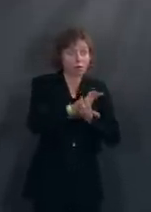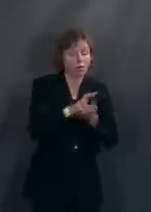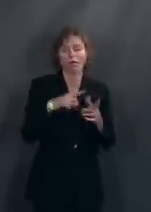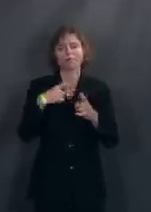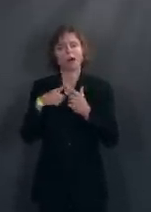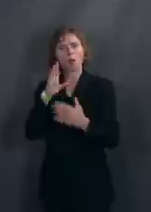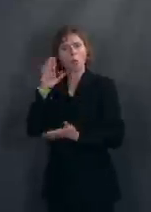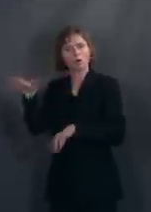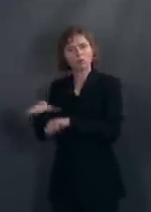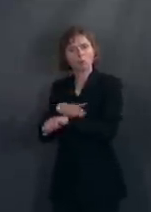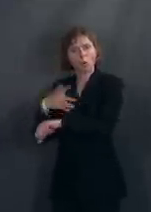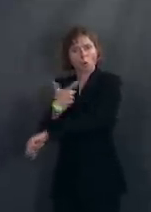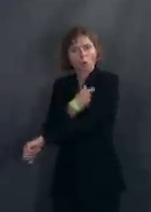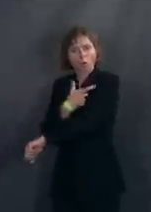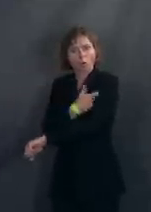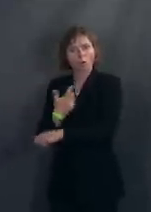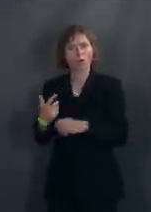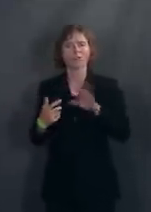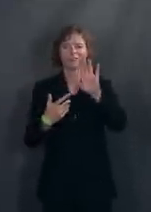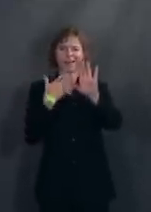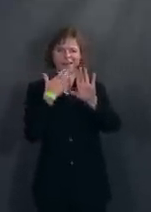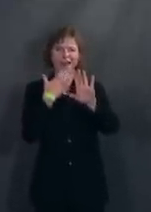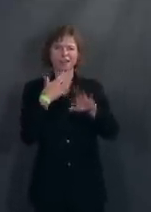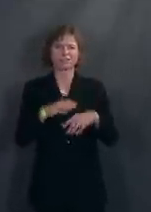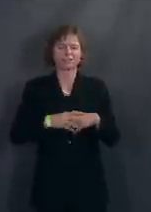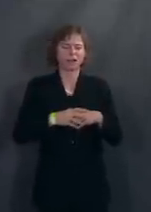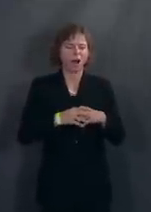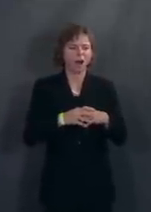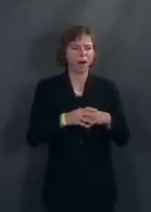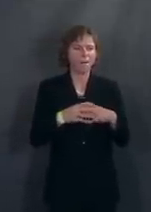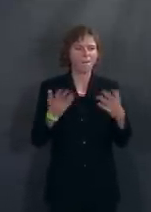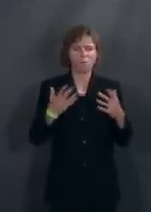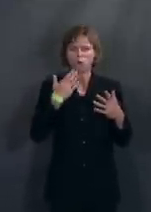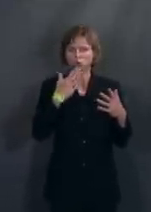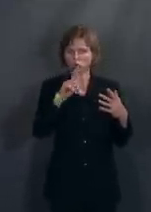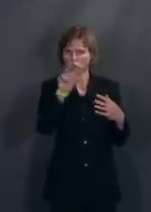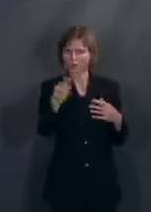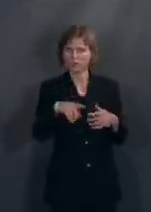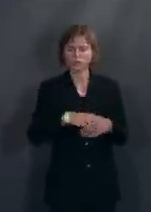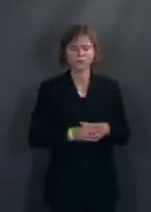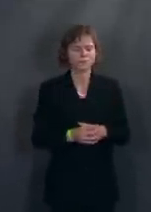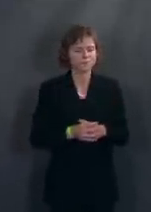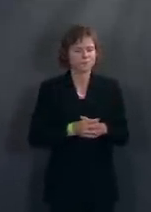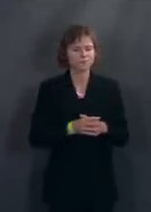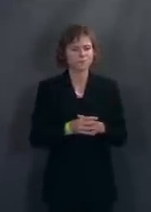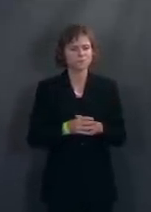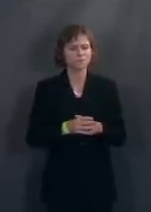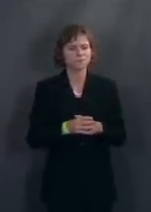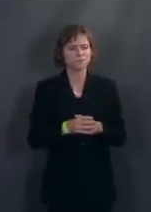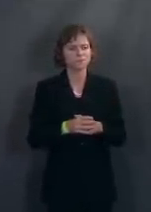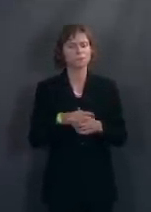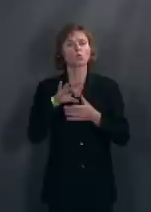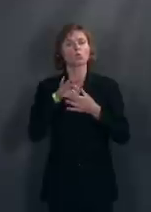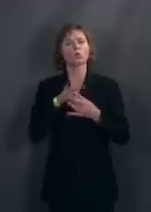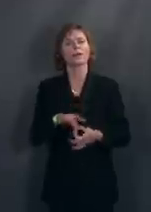Mr. Zients: Pharma -- thanks again and again, good questions on the pharma allocation,